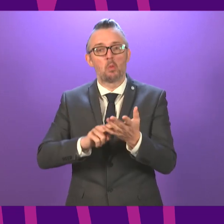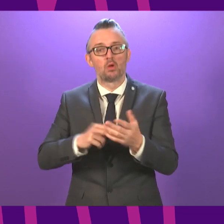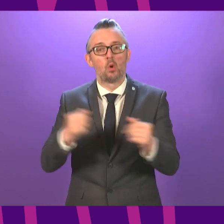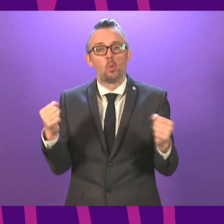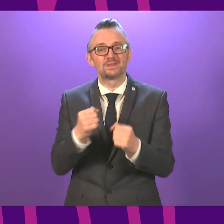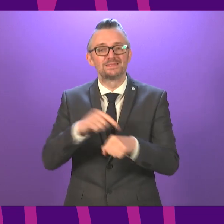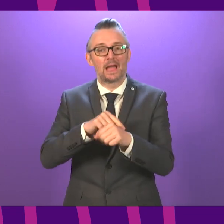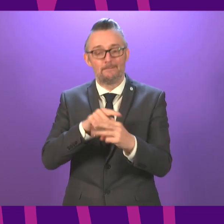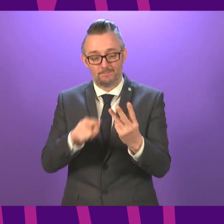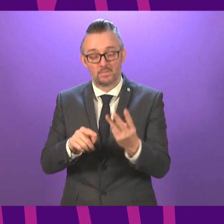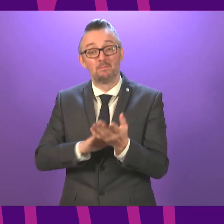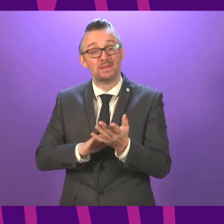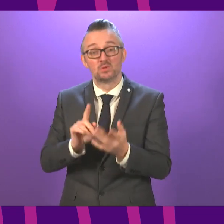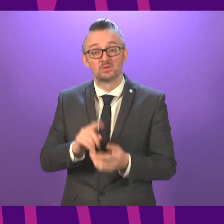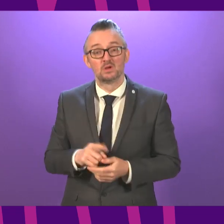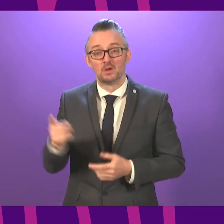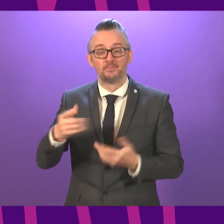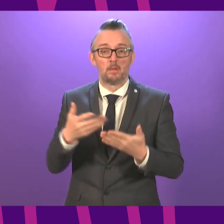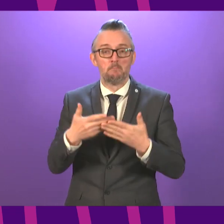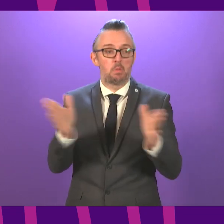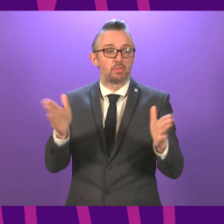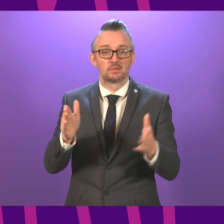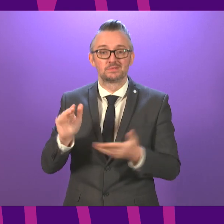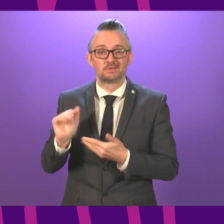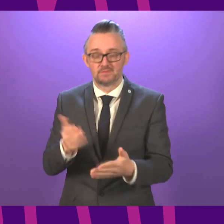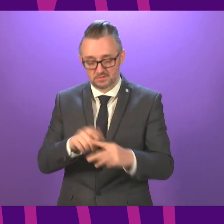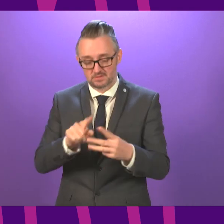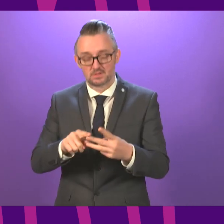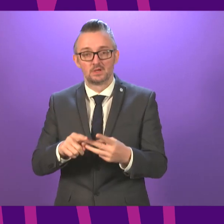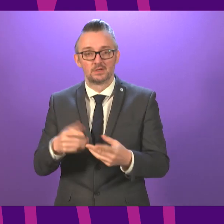businesses and communities will be stretched in a way that has never been experienced before.